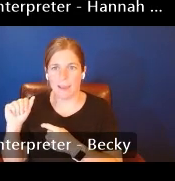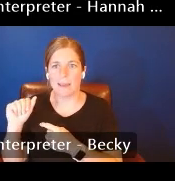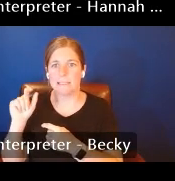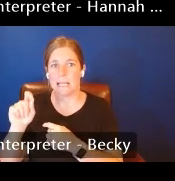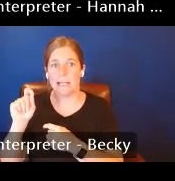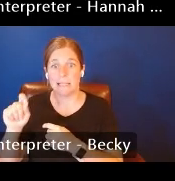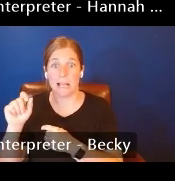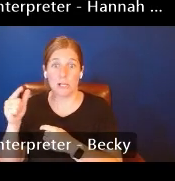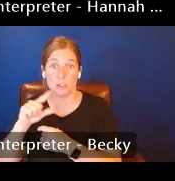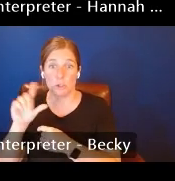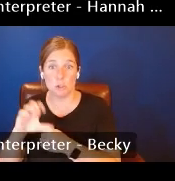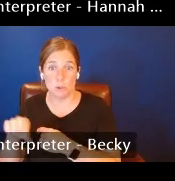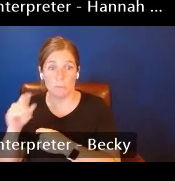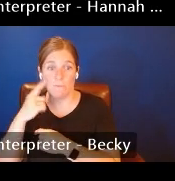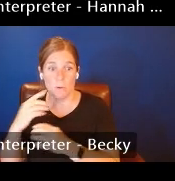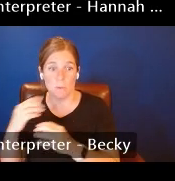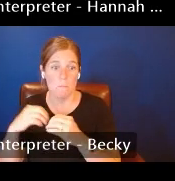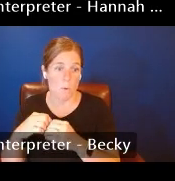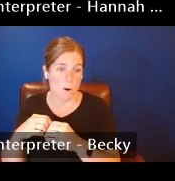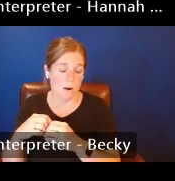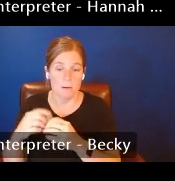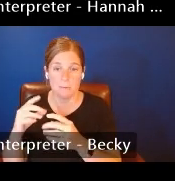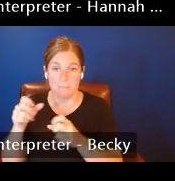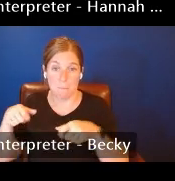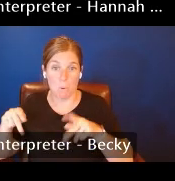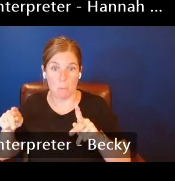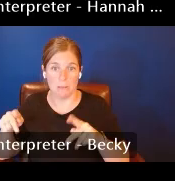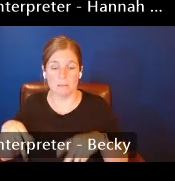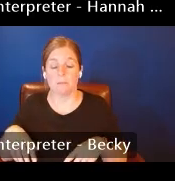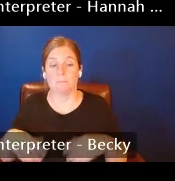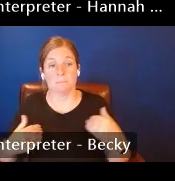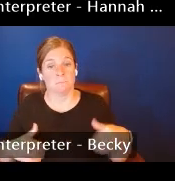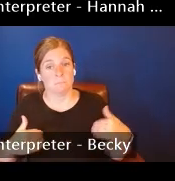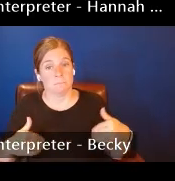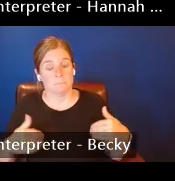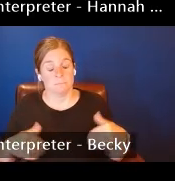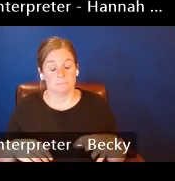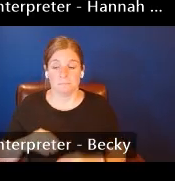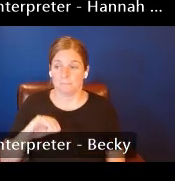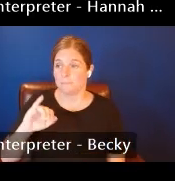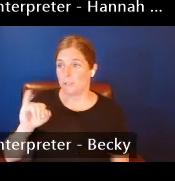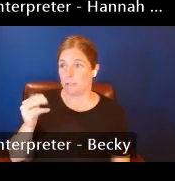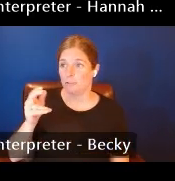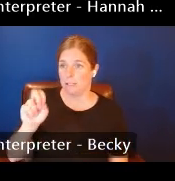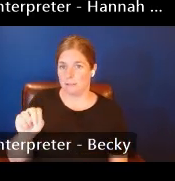Zoom in for additional permits. So there are lots of things to consider here.